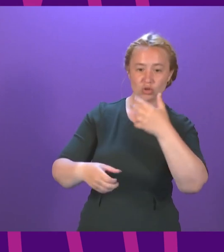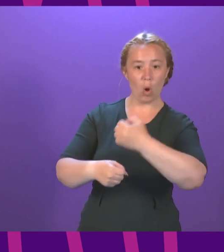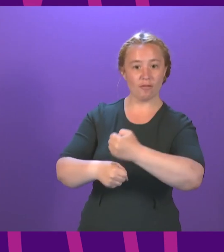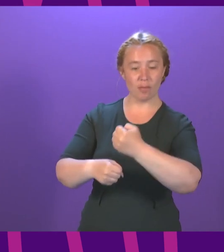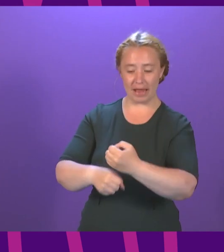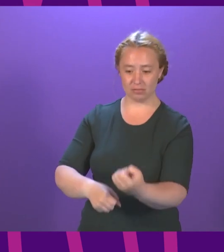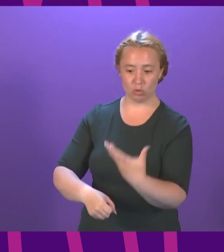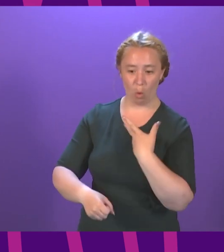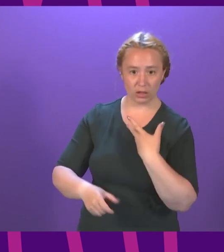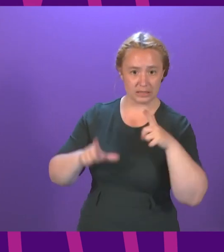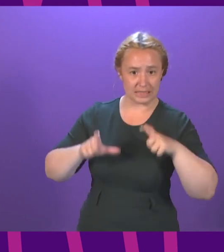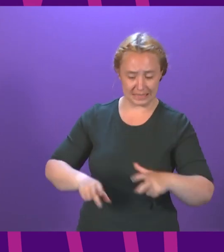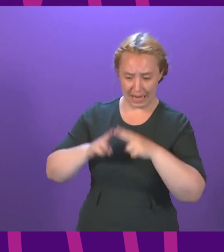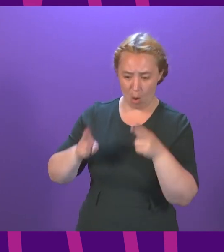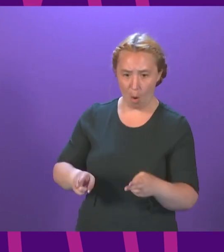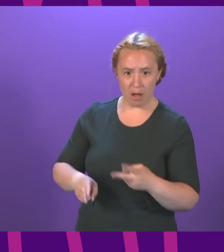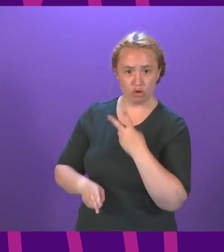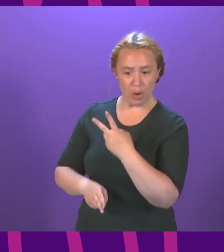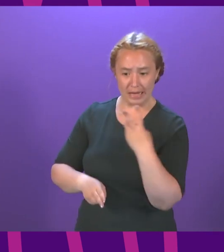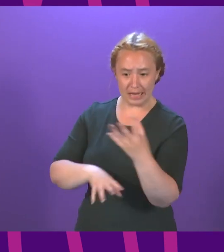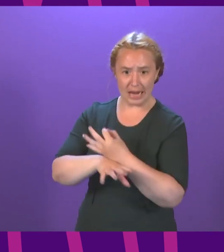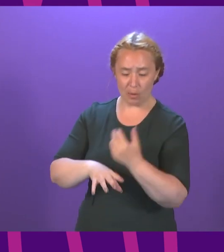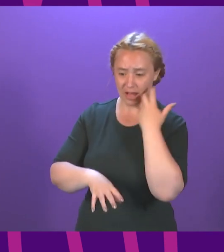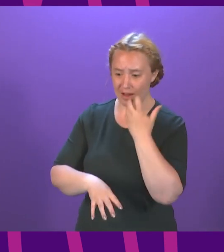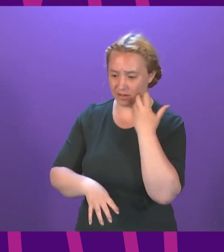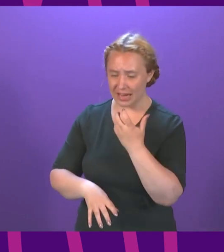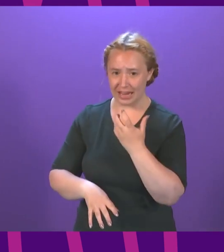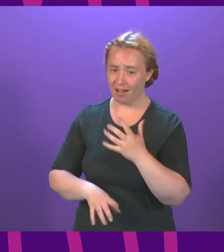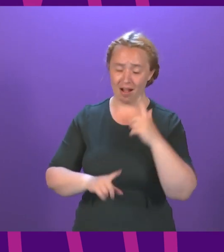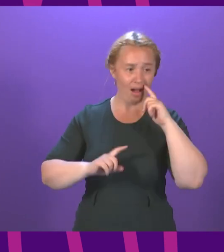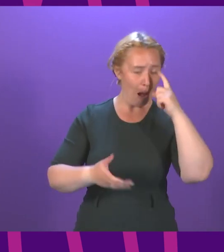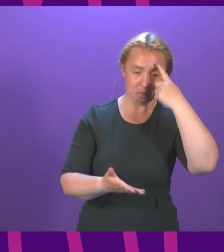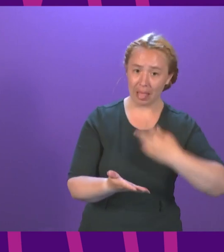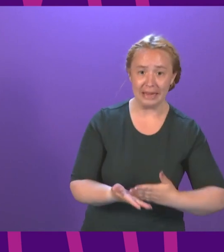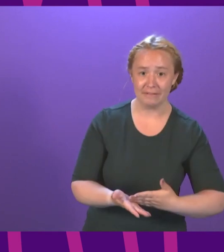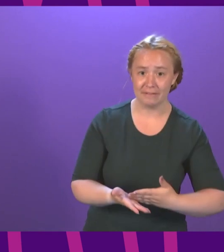stay inside their own homes for 23 hours a day, restricted how far we could travel, and forced